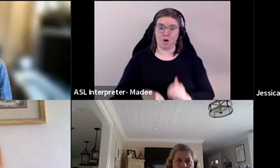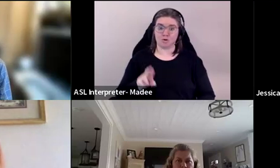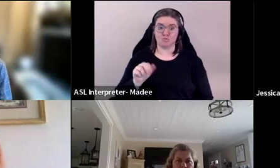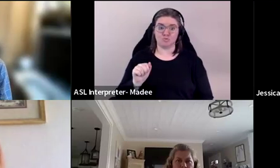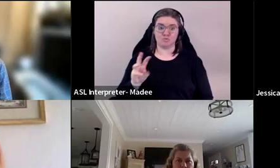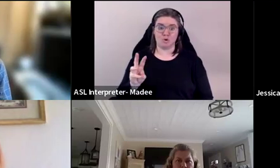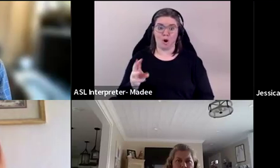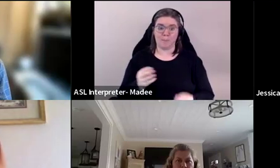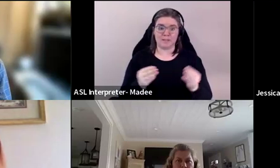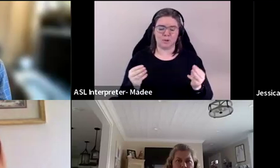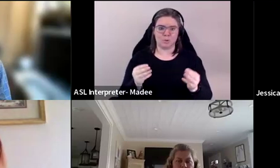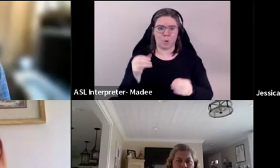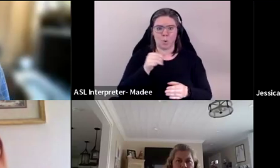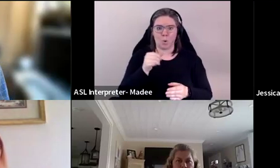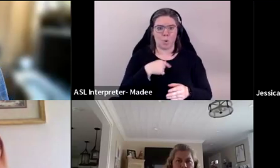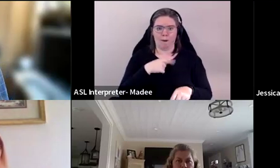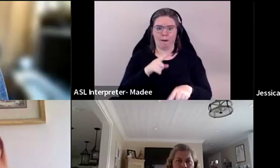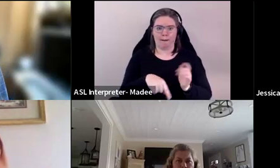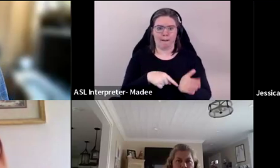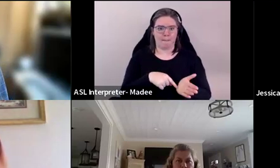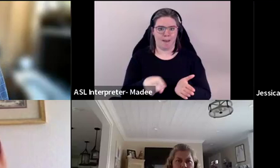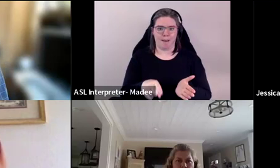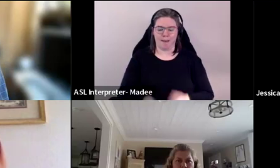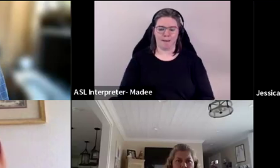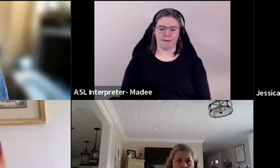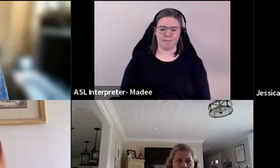Devva Kasnitz: Hold L. Devva Kasnitz: Drop up.